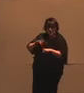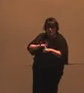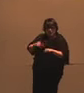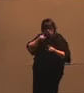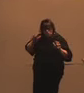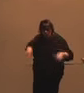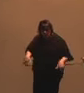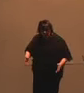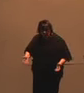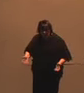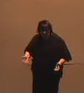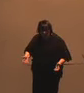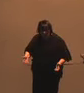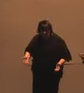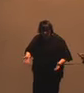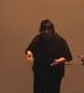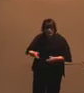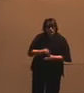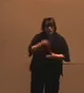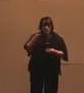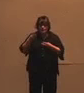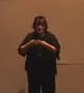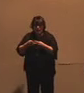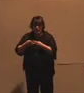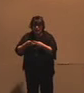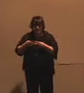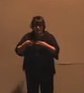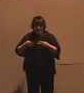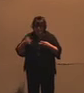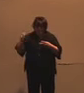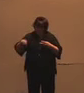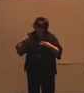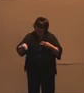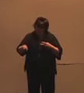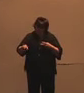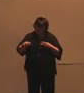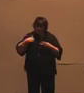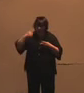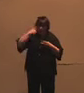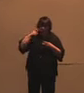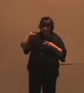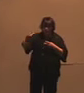Then I thought, yes, Toyo Ito do it in the columns.